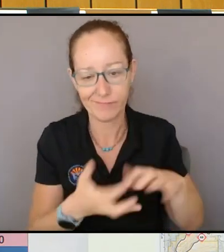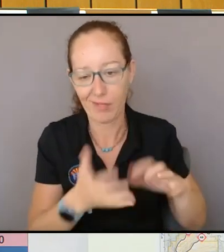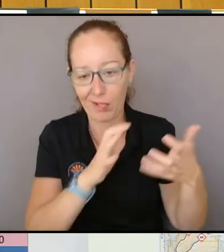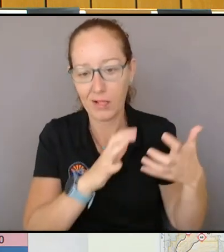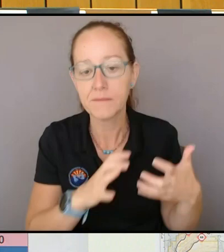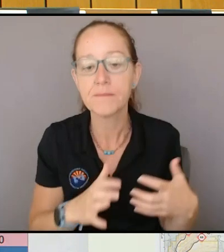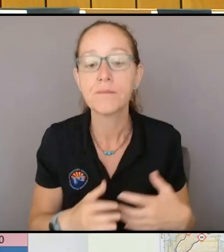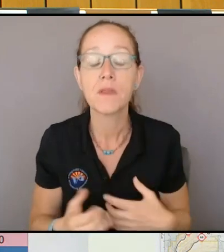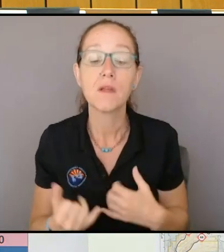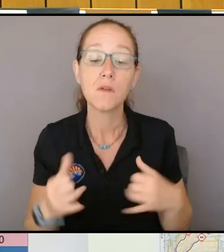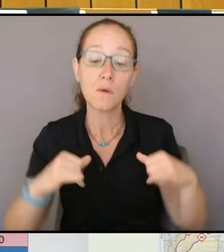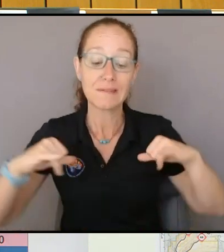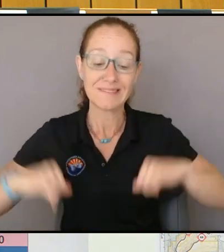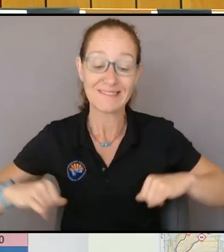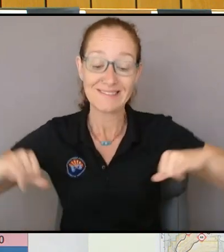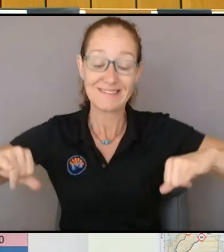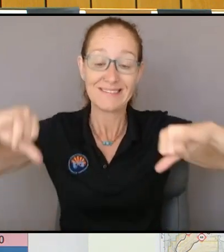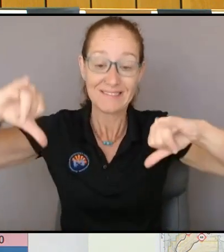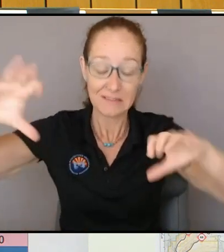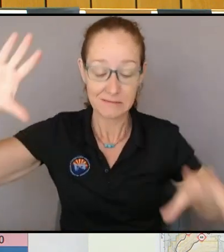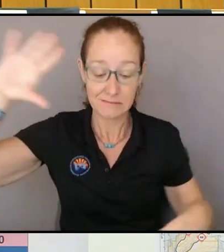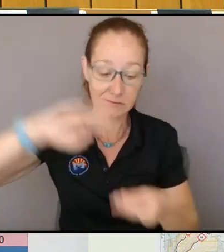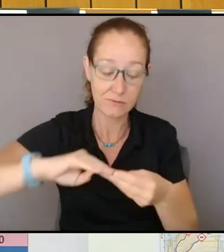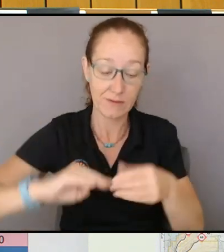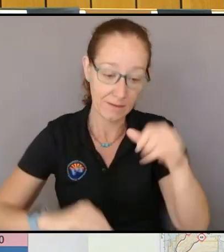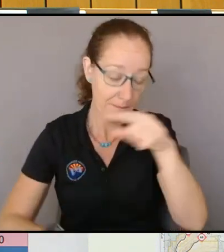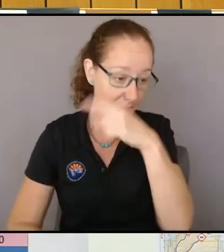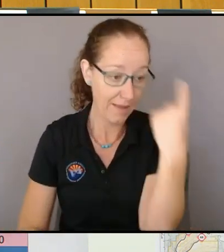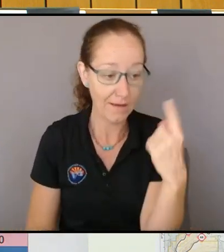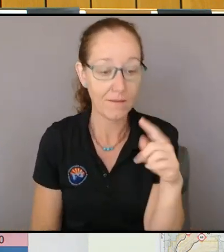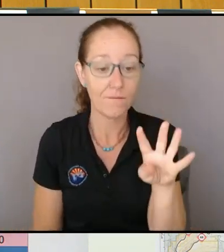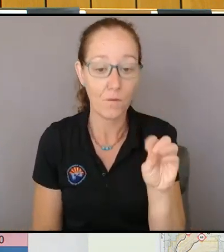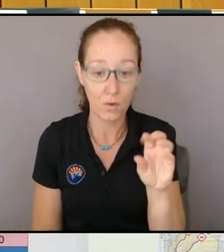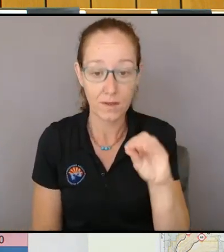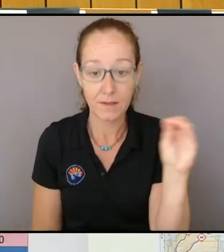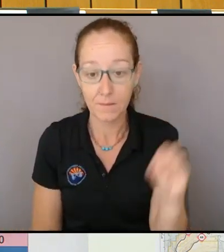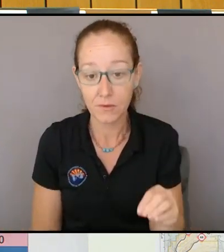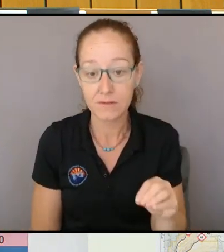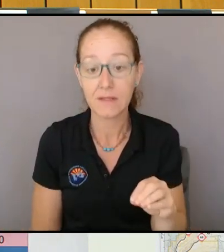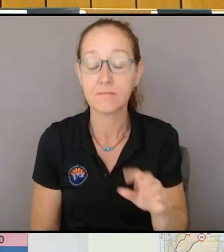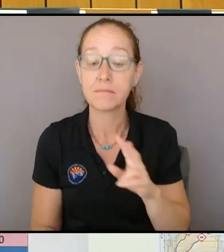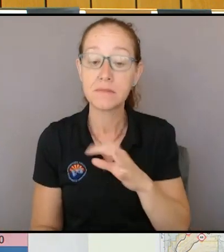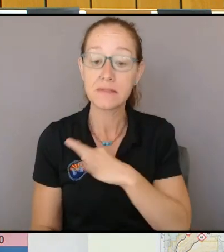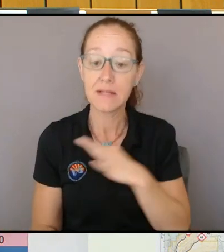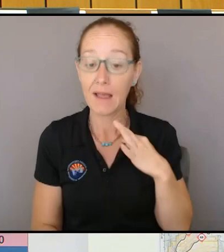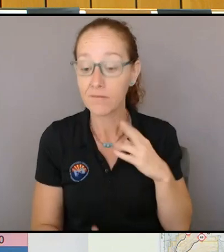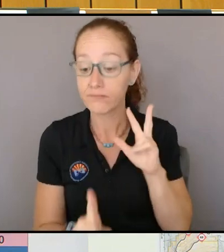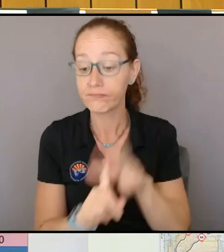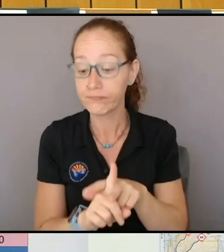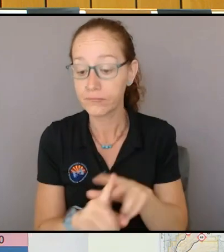2,408 personnel assigned to the incident on all three zones.